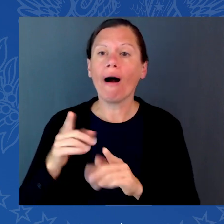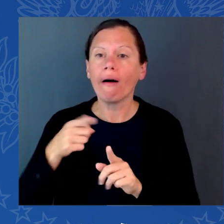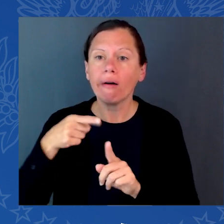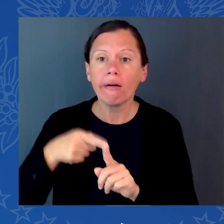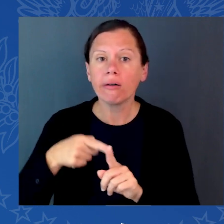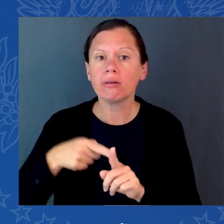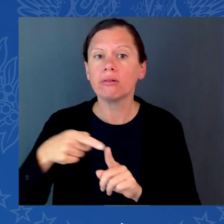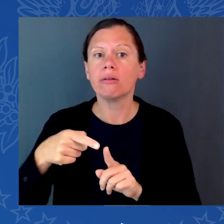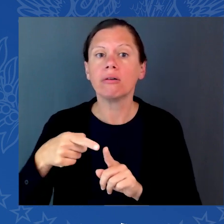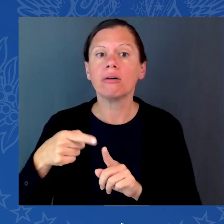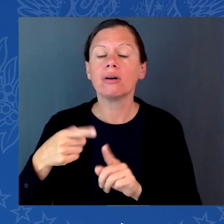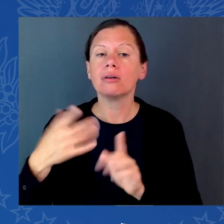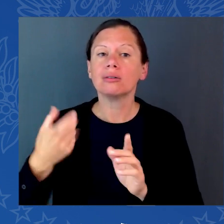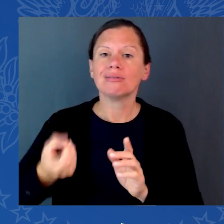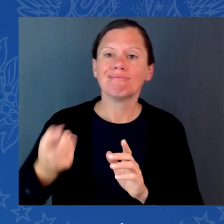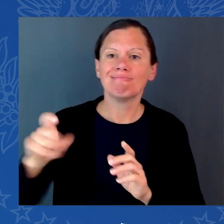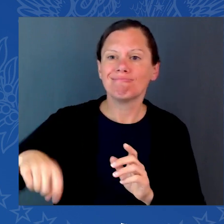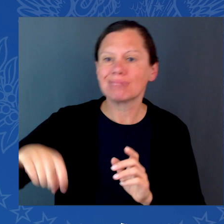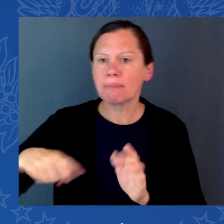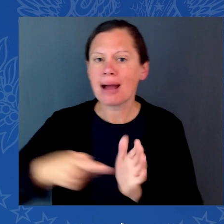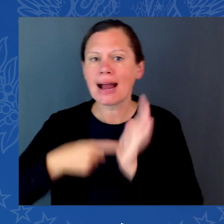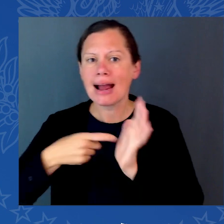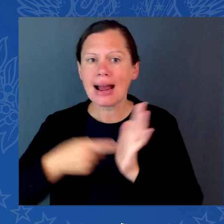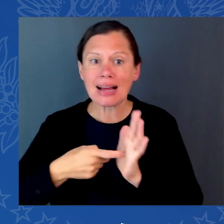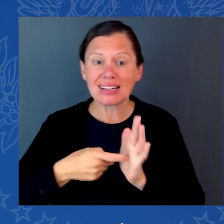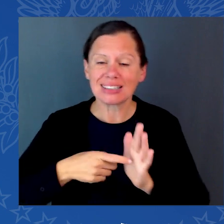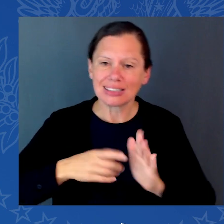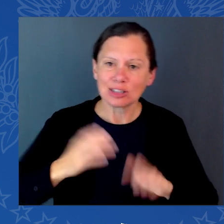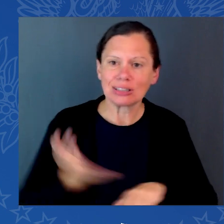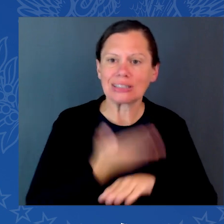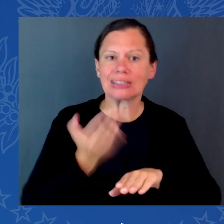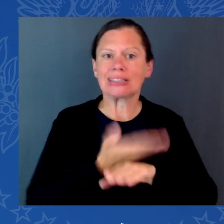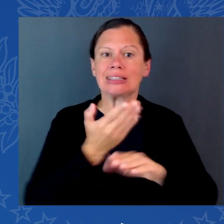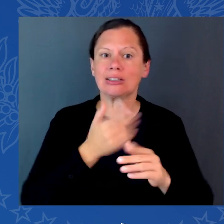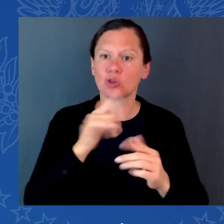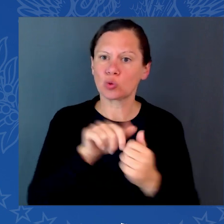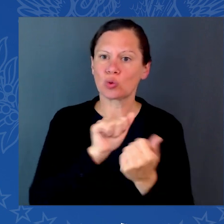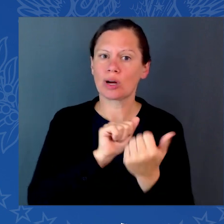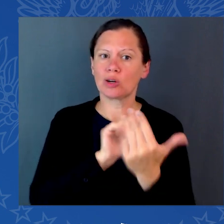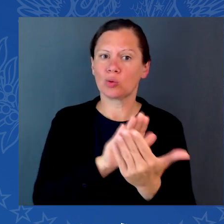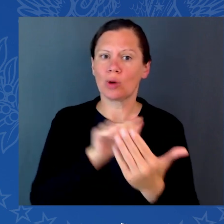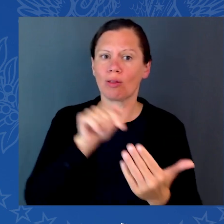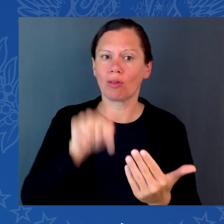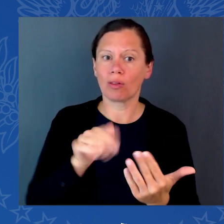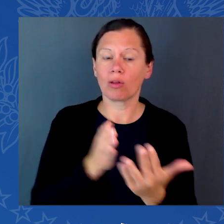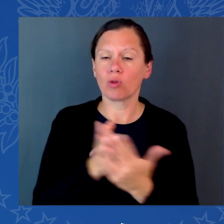to reducing the infrastructure gap in countries of the global South France.